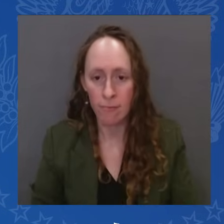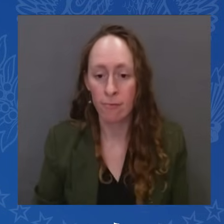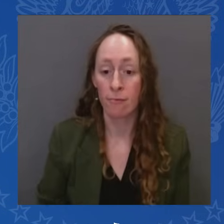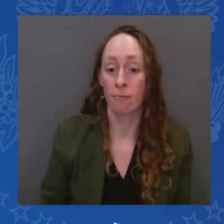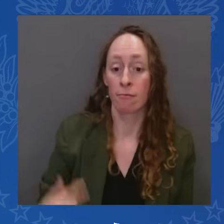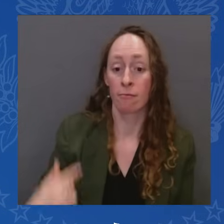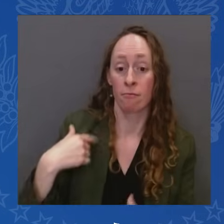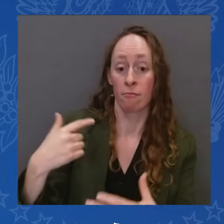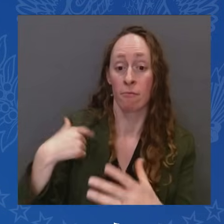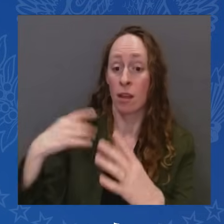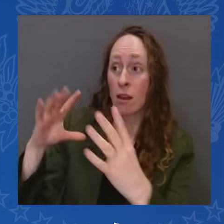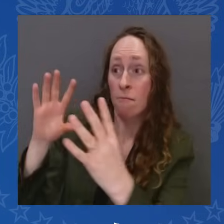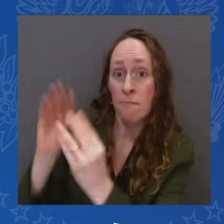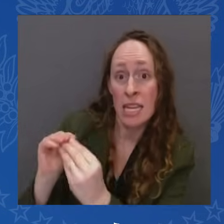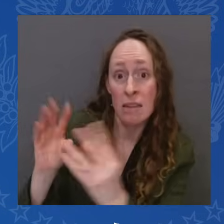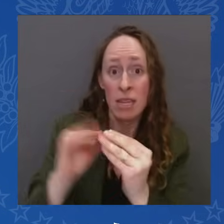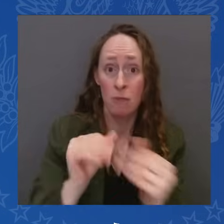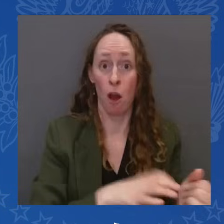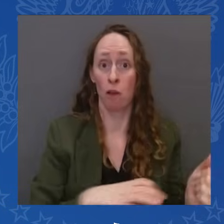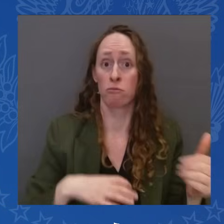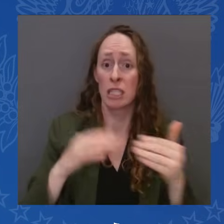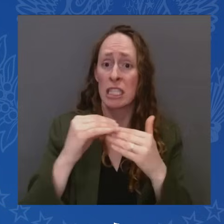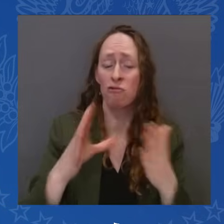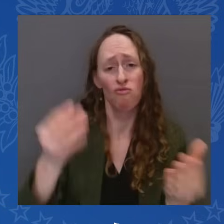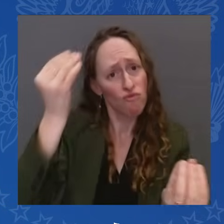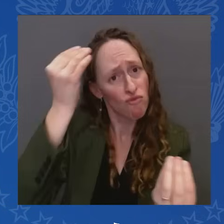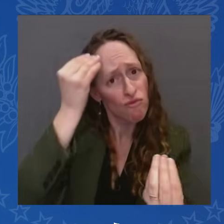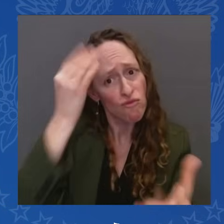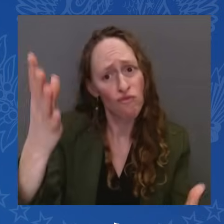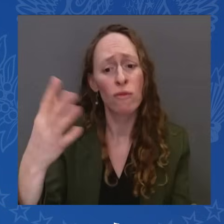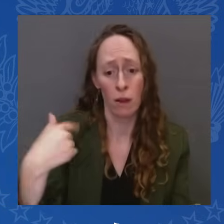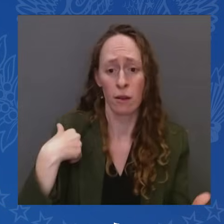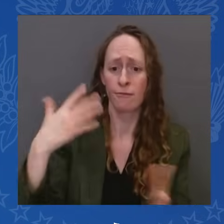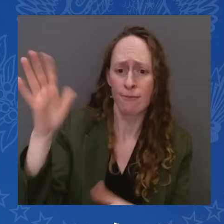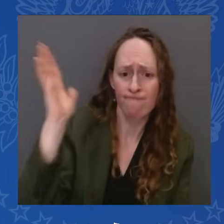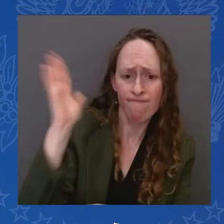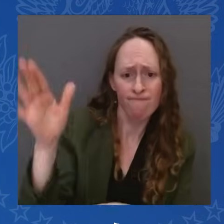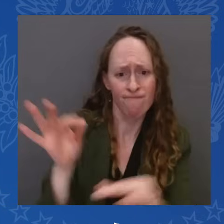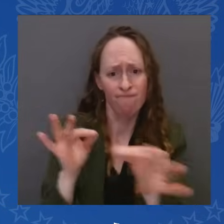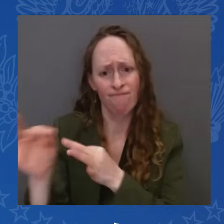the support from President Biden administration, from senators.